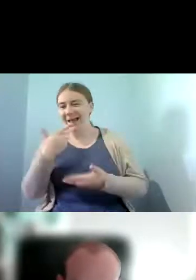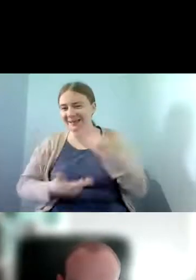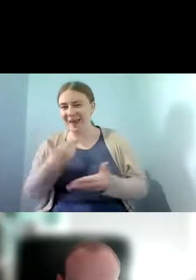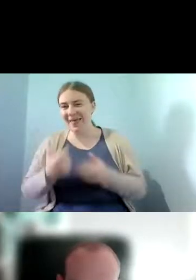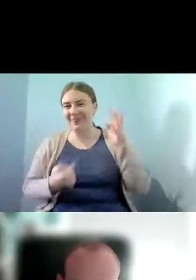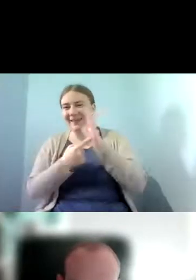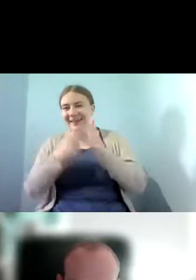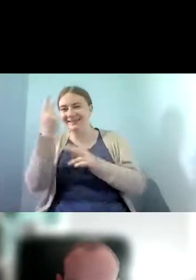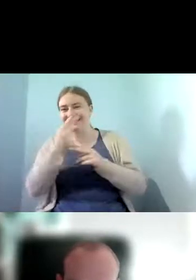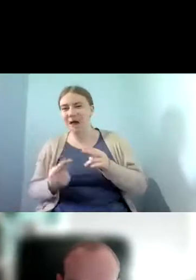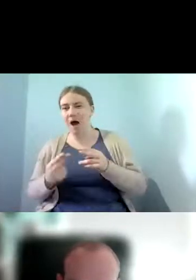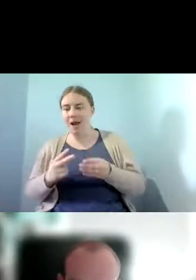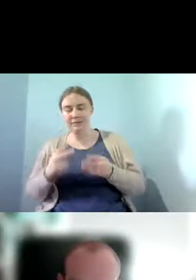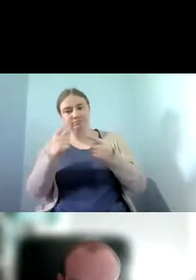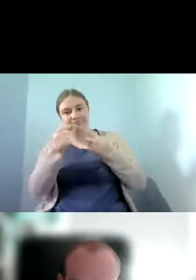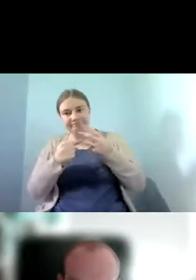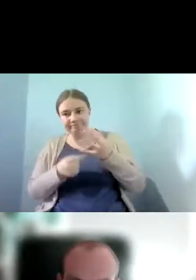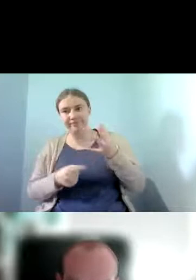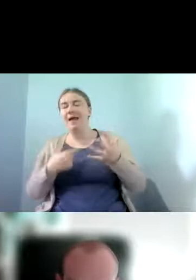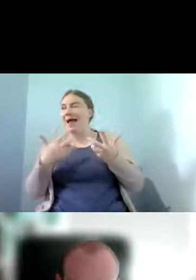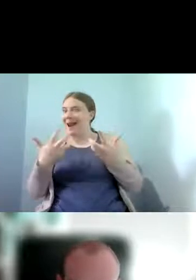along with the specific challenges of building them on the following slides